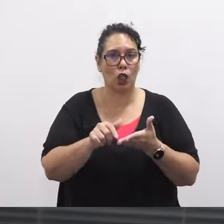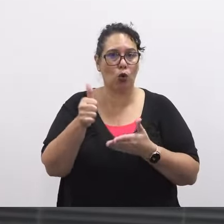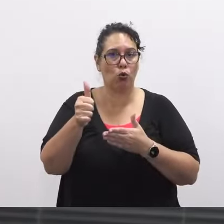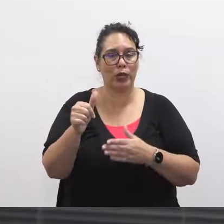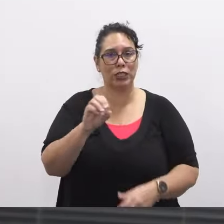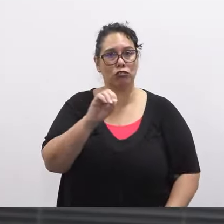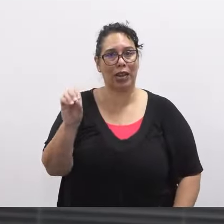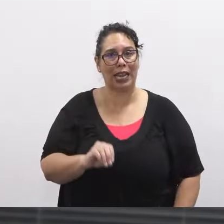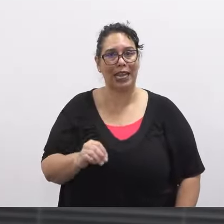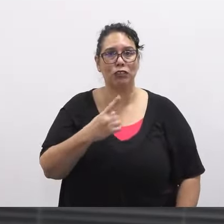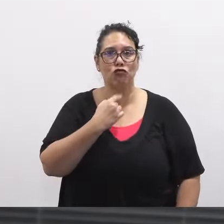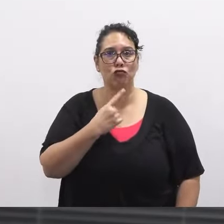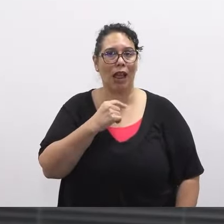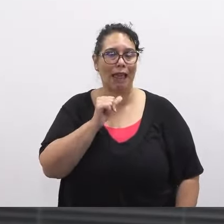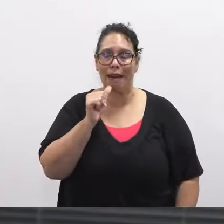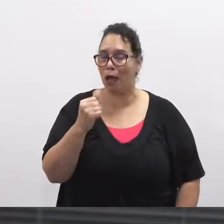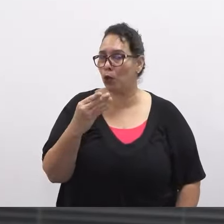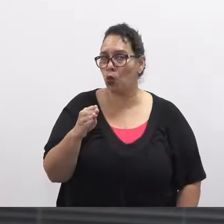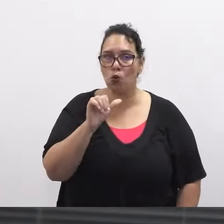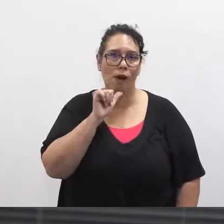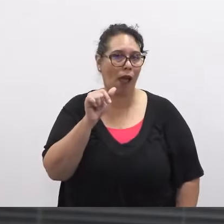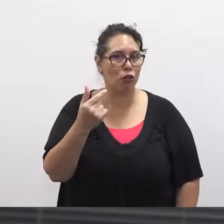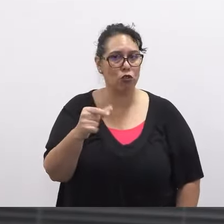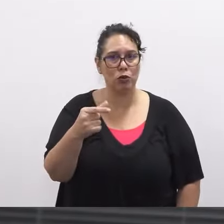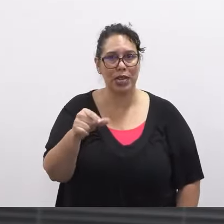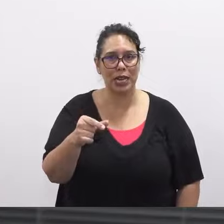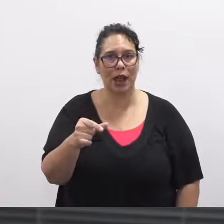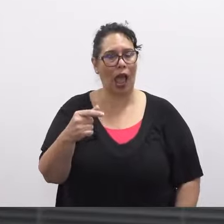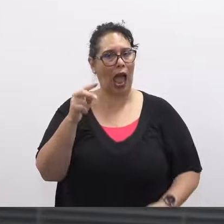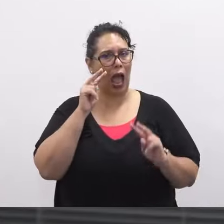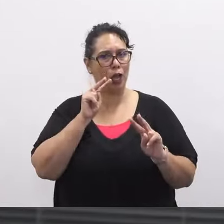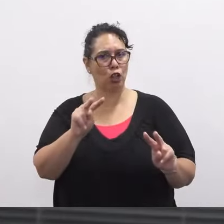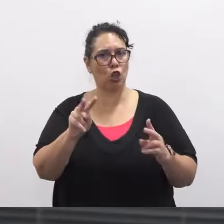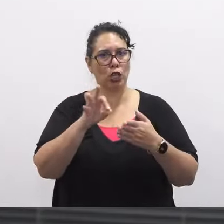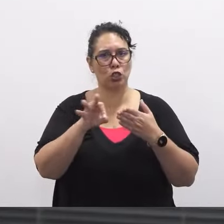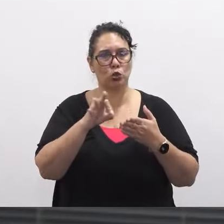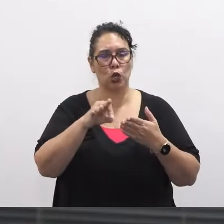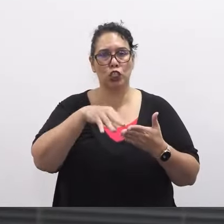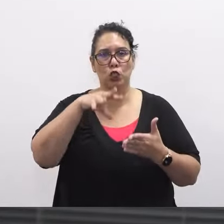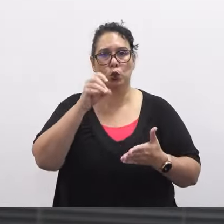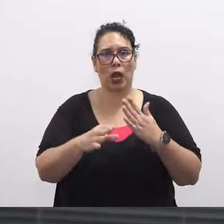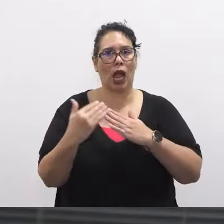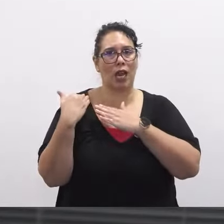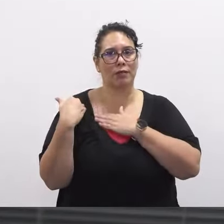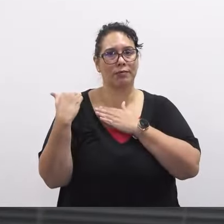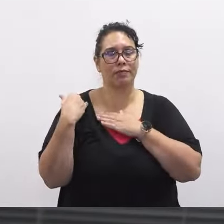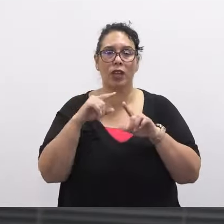It's a red, not a blue or green. When I look at these scores on the student accountability report card,